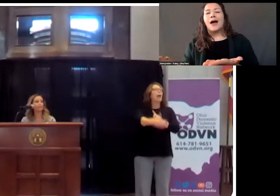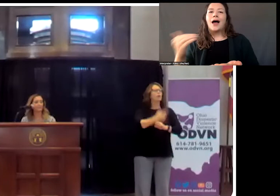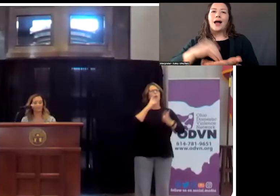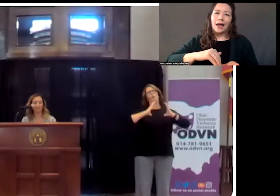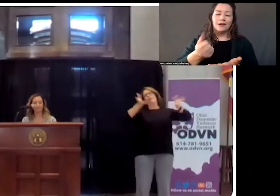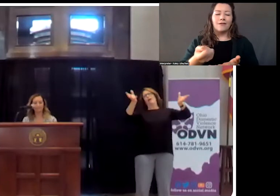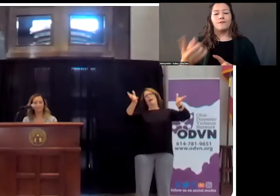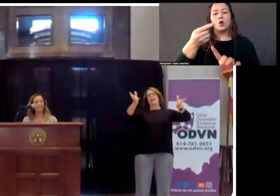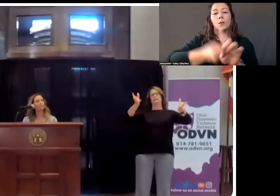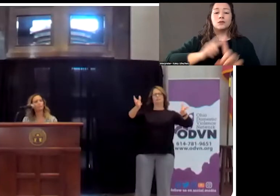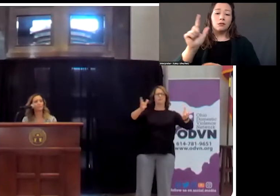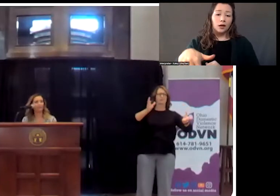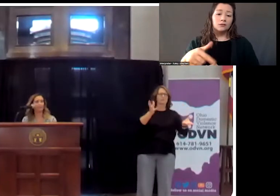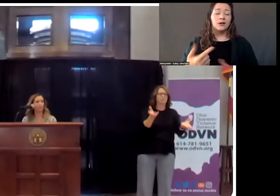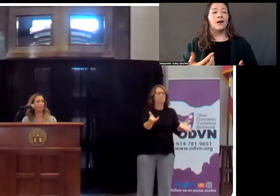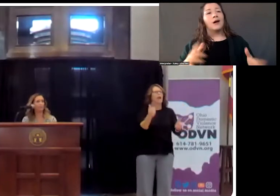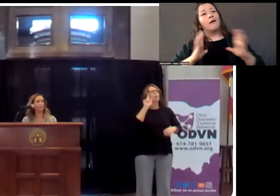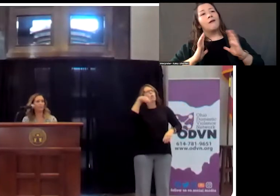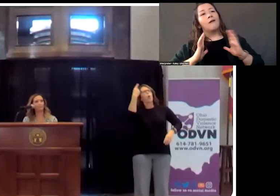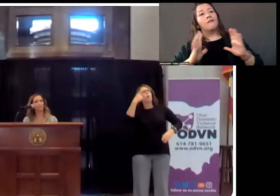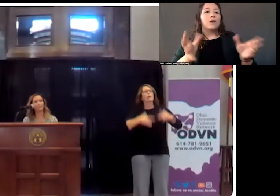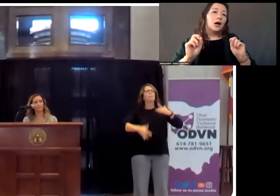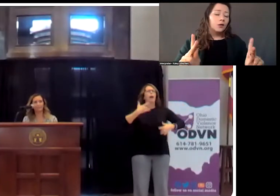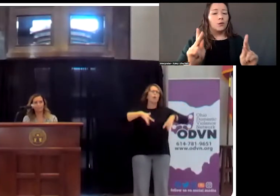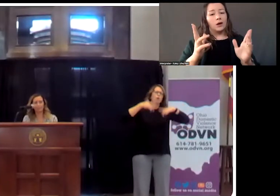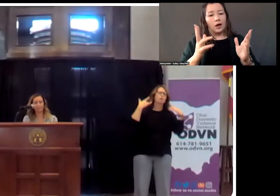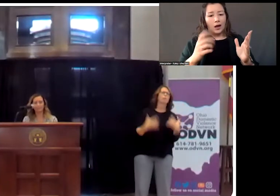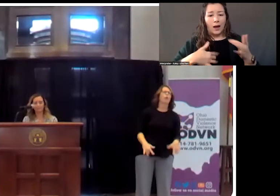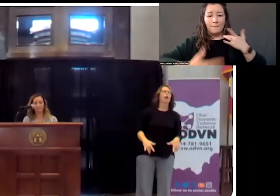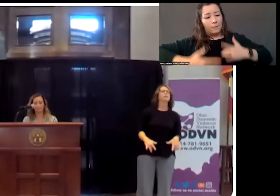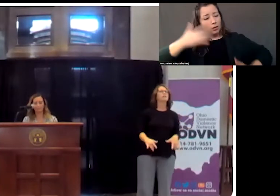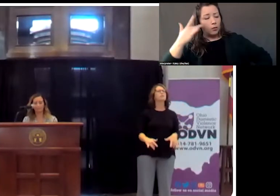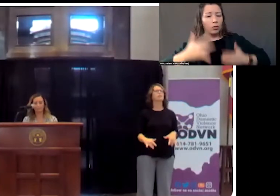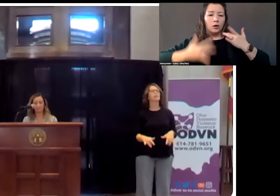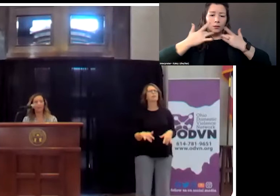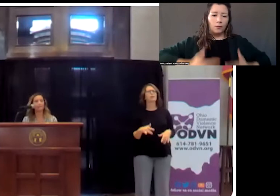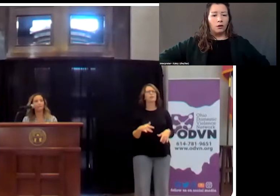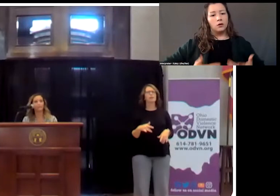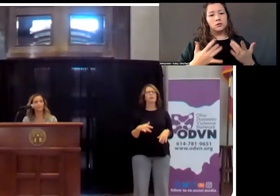because he was only bipolar and depressed because I lived with him.